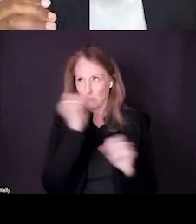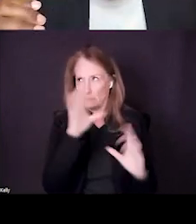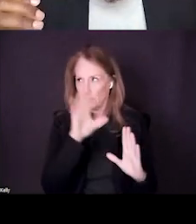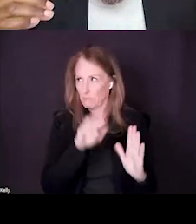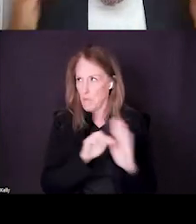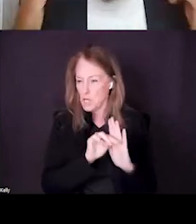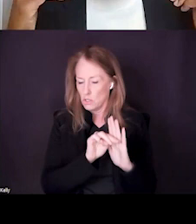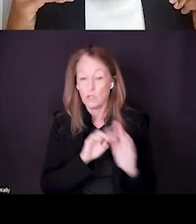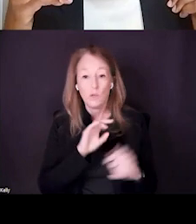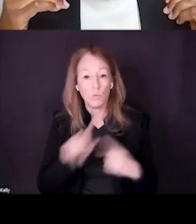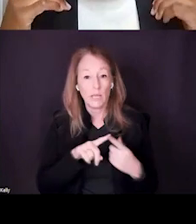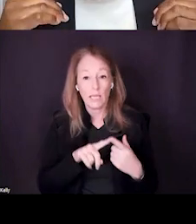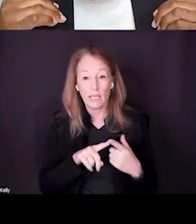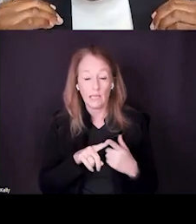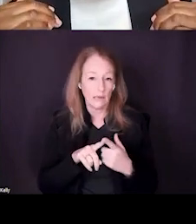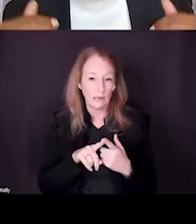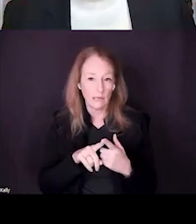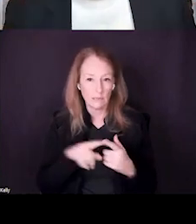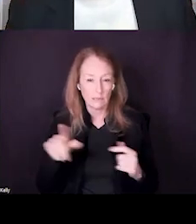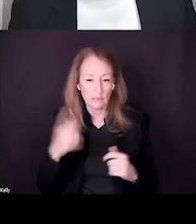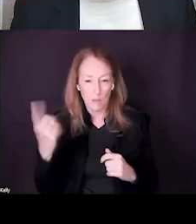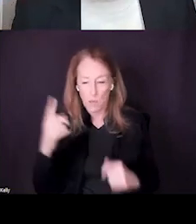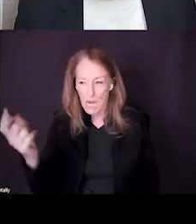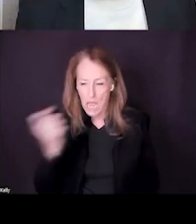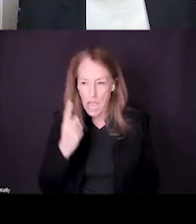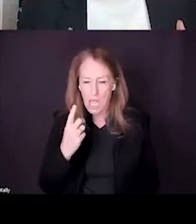QUESTION OR SOMEONE ASKS THE QUESTION TO US IN THE FIELD WHAT